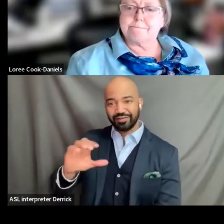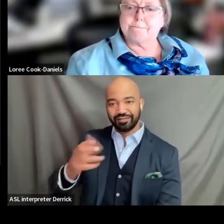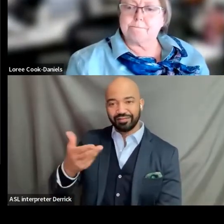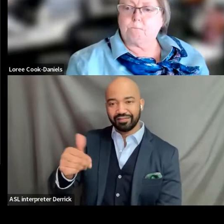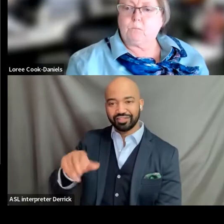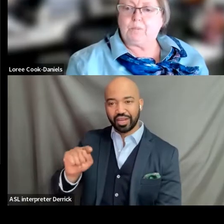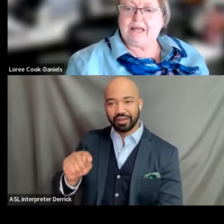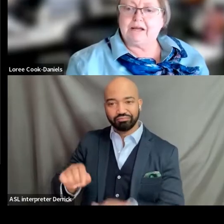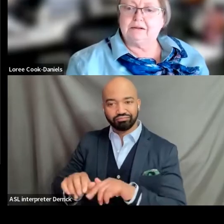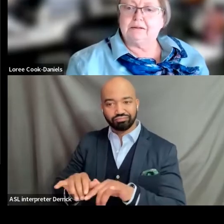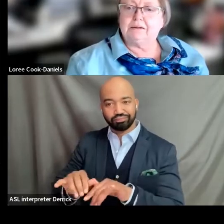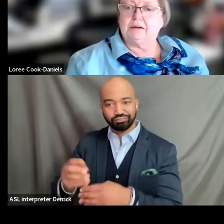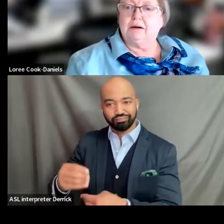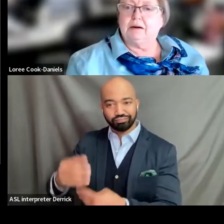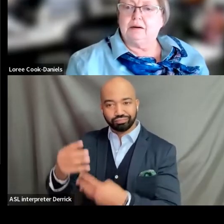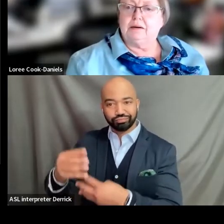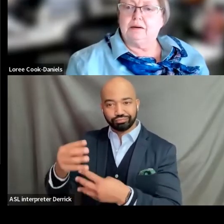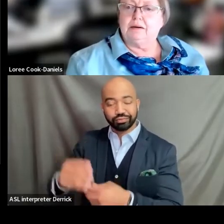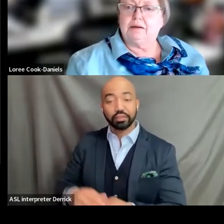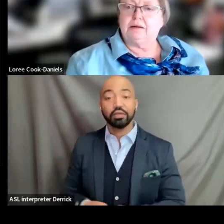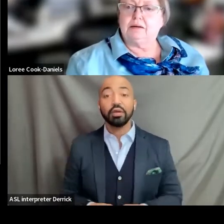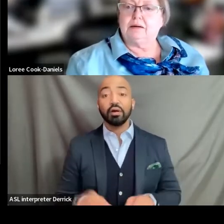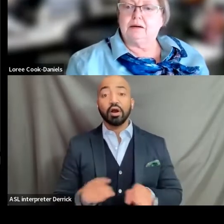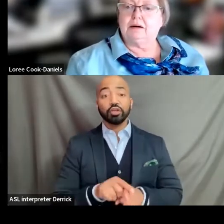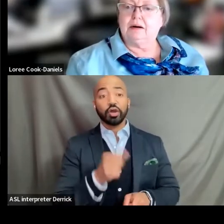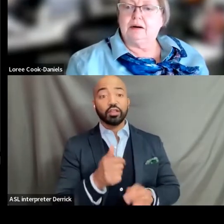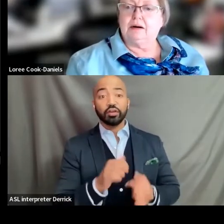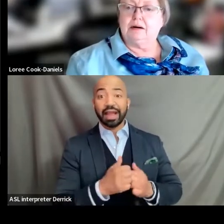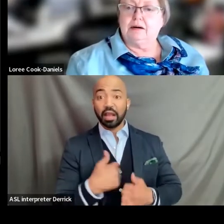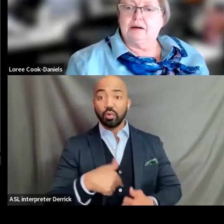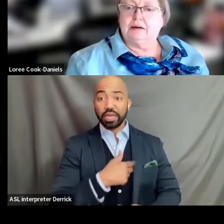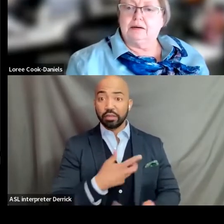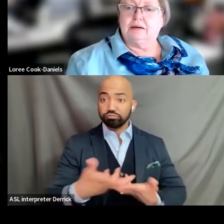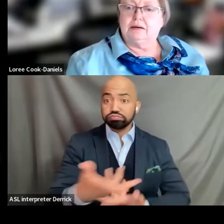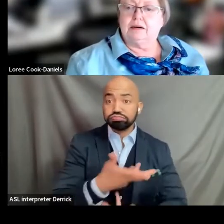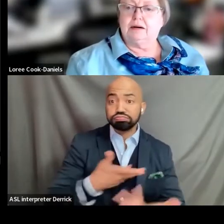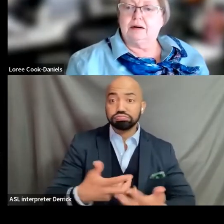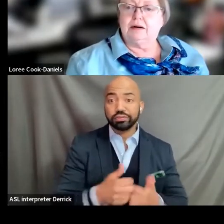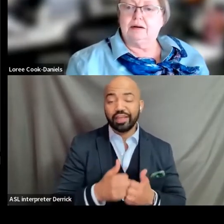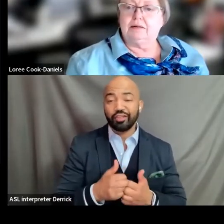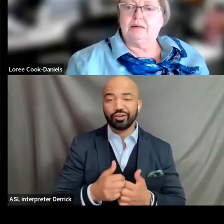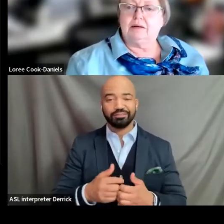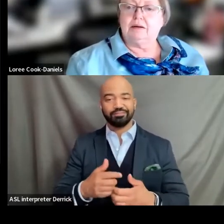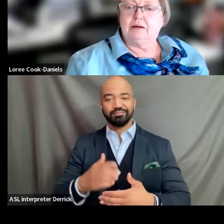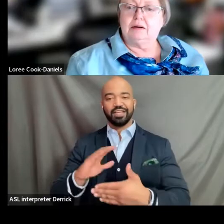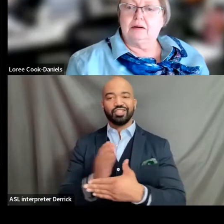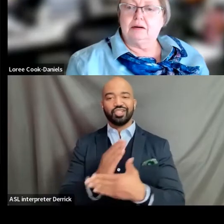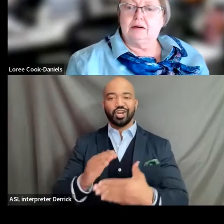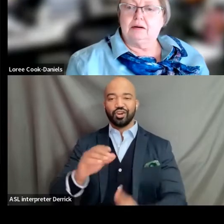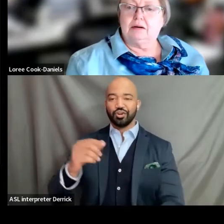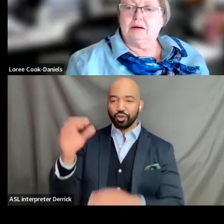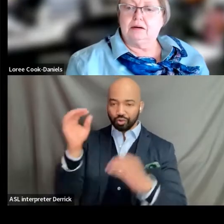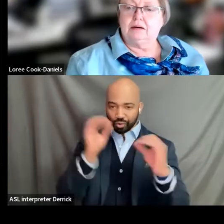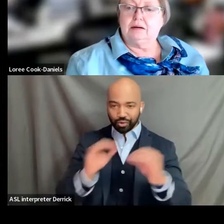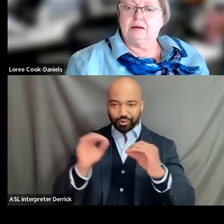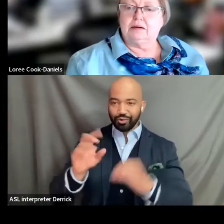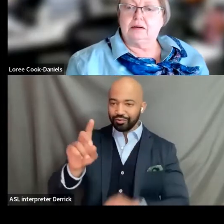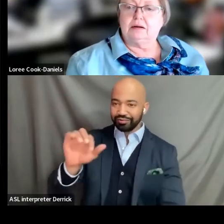is through a shared Google Doc and it's kind of fun. It's actually very fun. So we'll be creating some things together near the end of our time today.